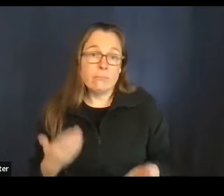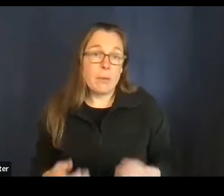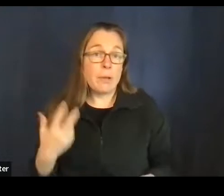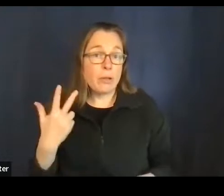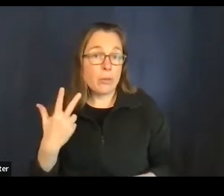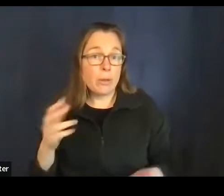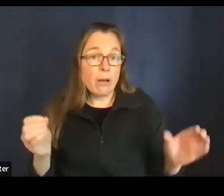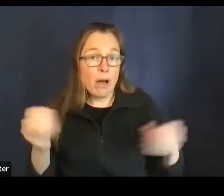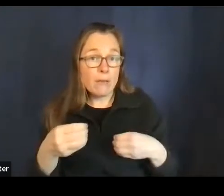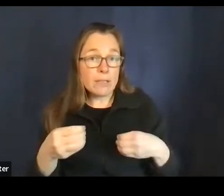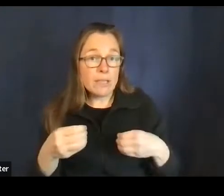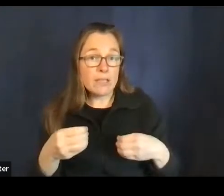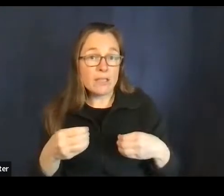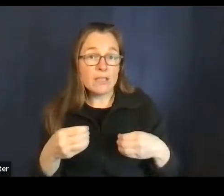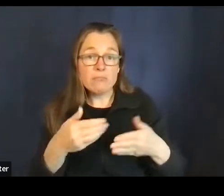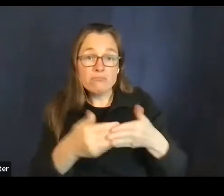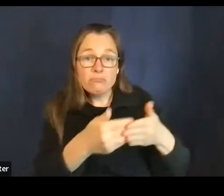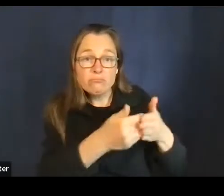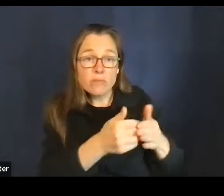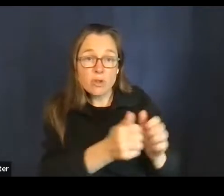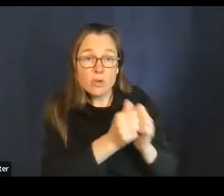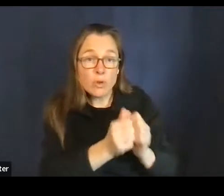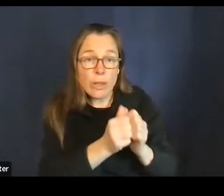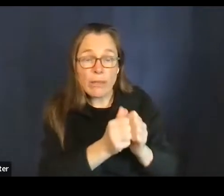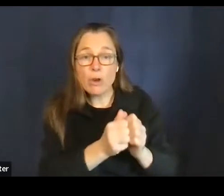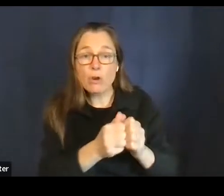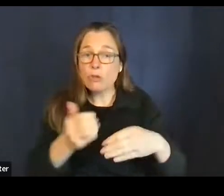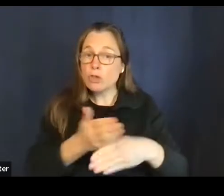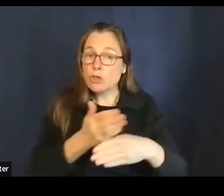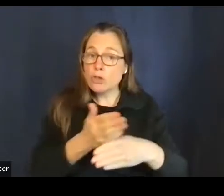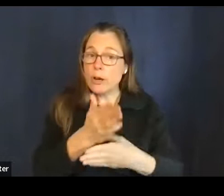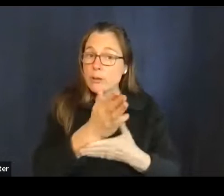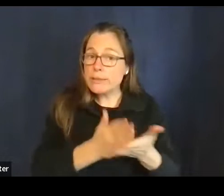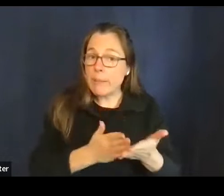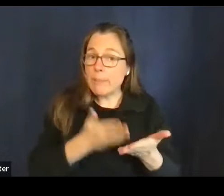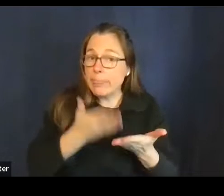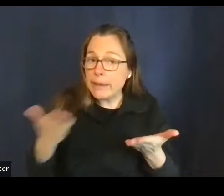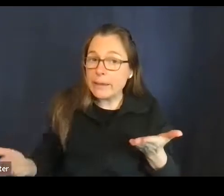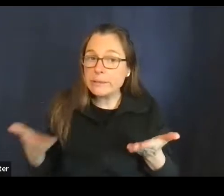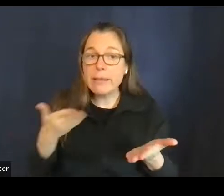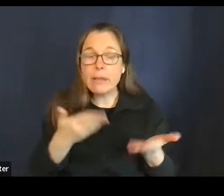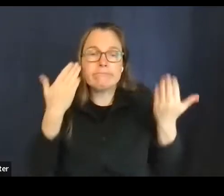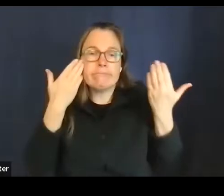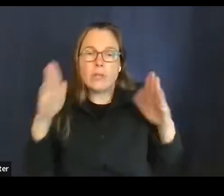certain responsibilities that are necessary to run a political office. So again, just to Jessica's point,